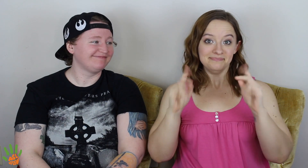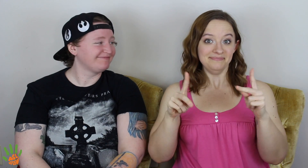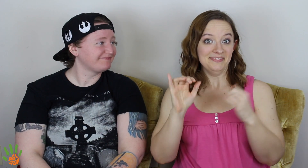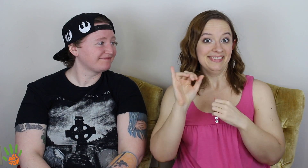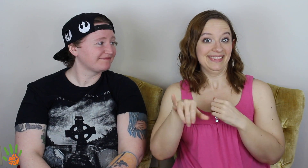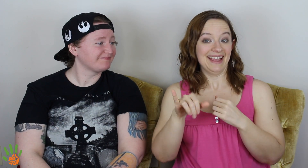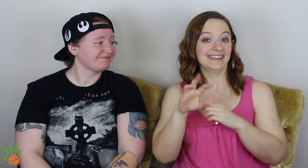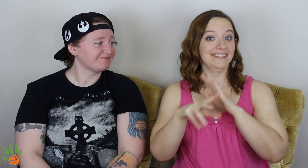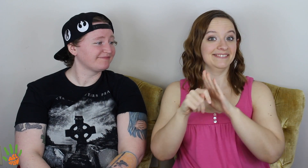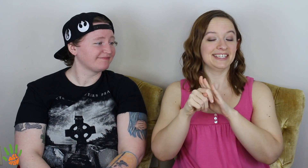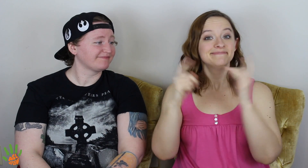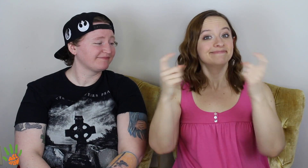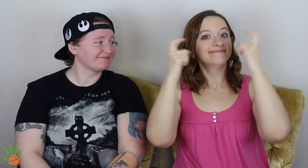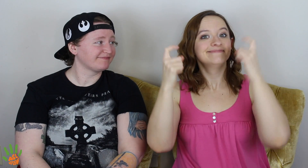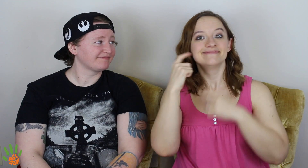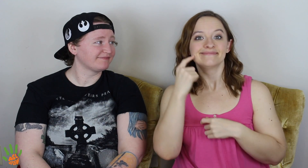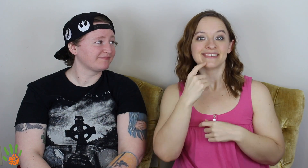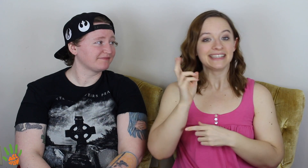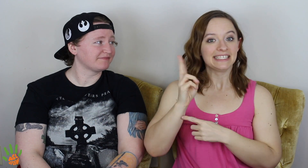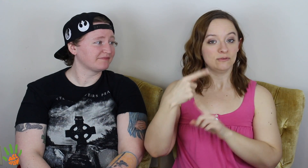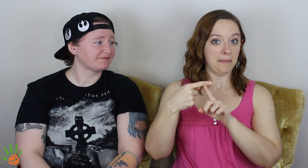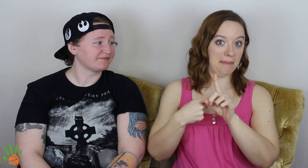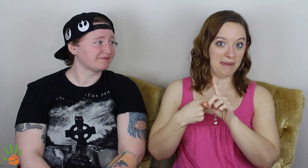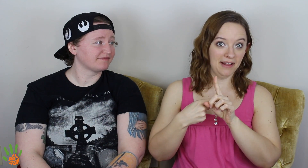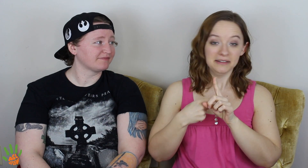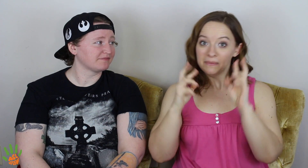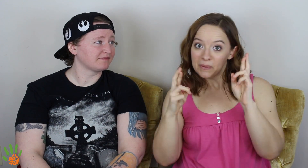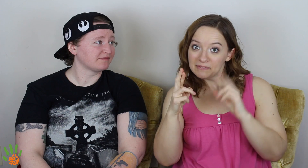Okay, so that is our video celebrating Deaf History Month.